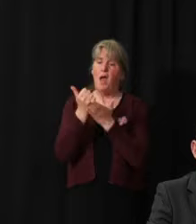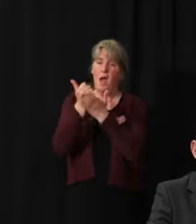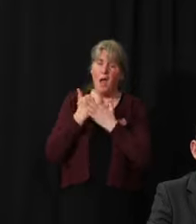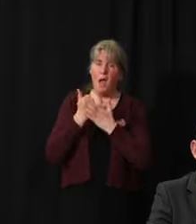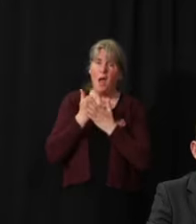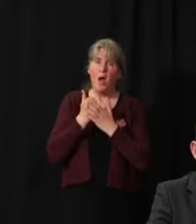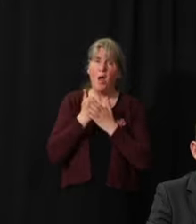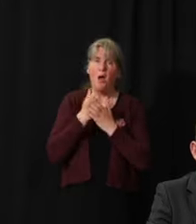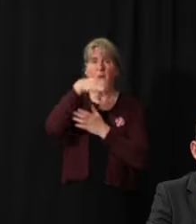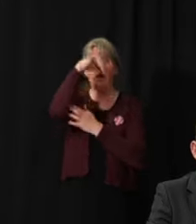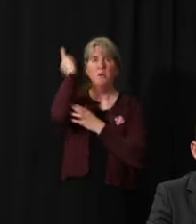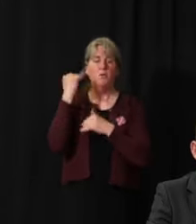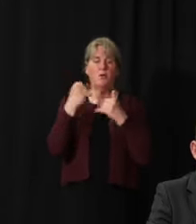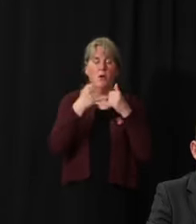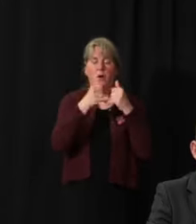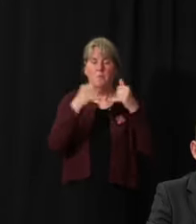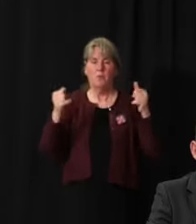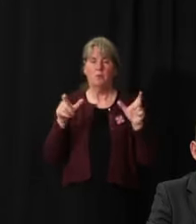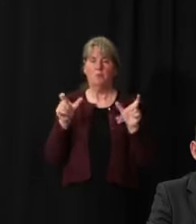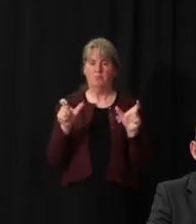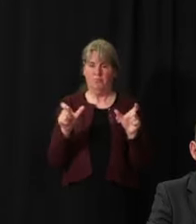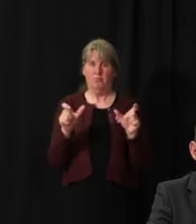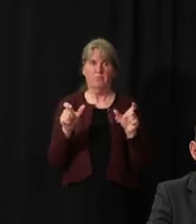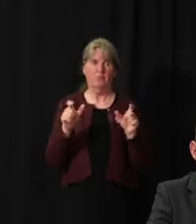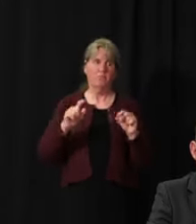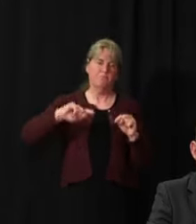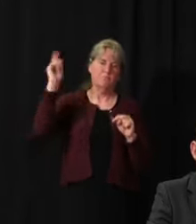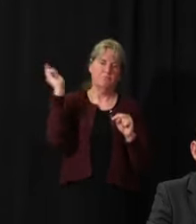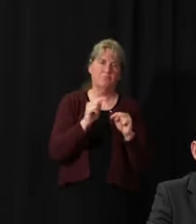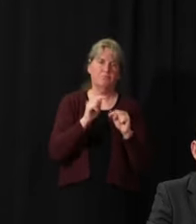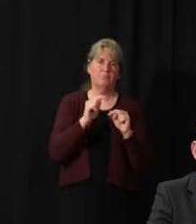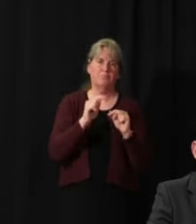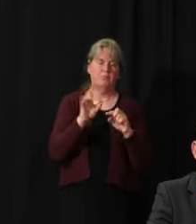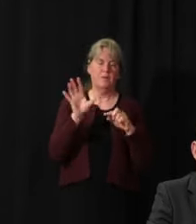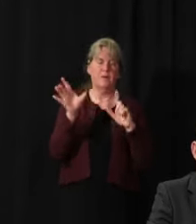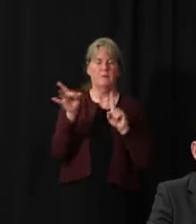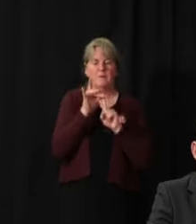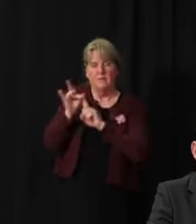closing the borders and reducing our importation risk as close to